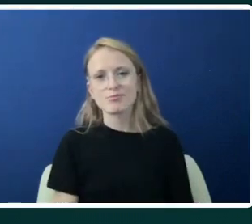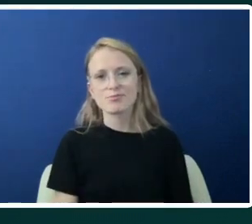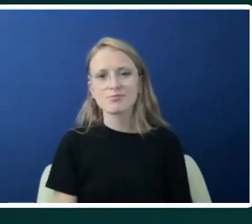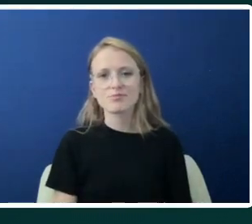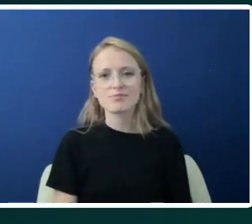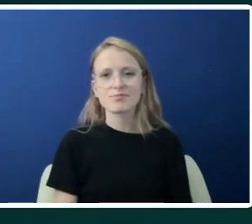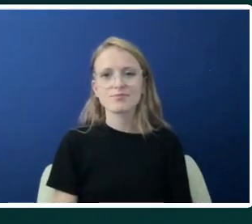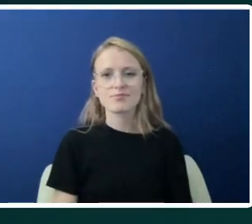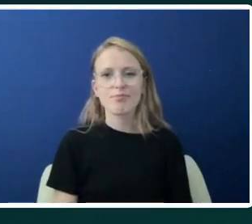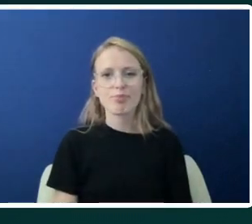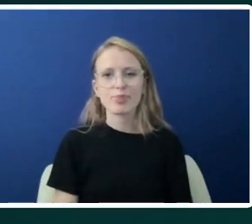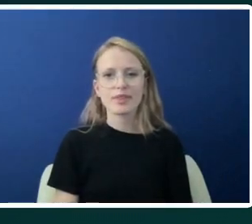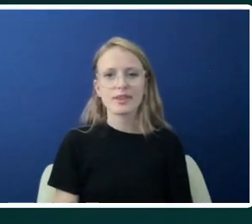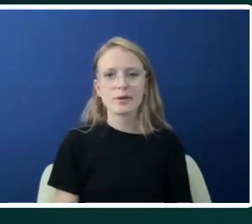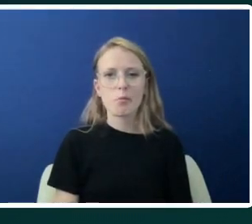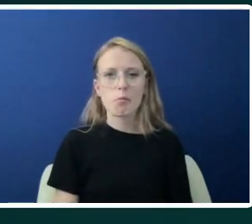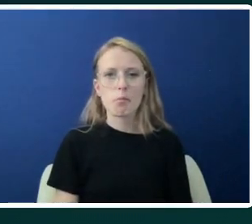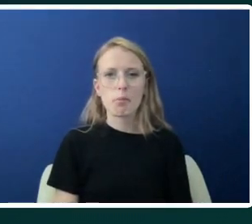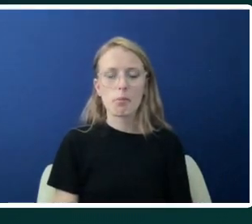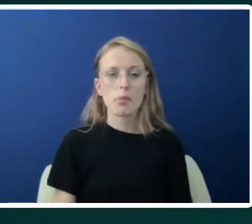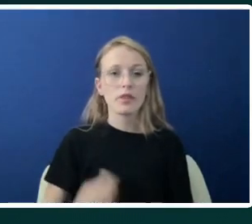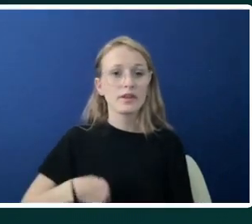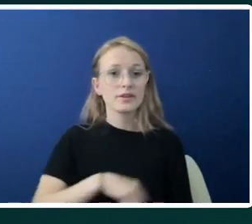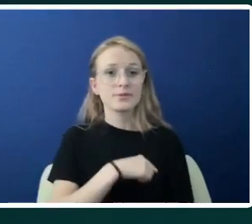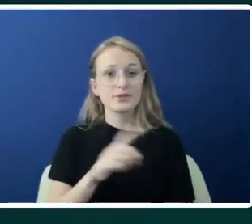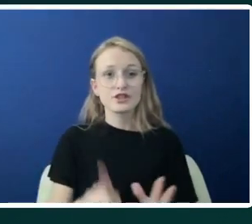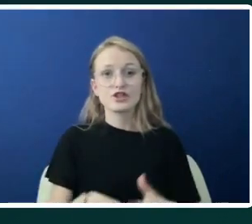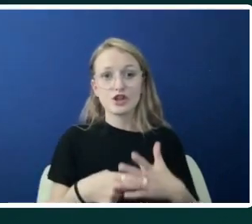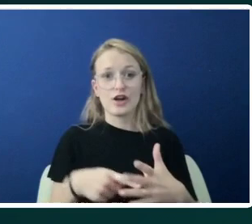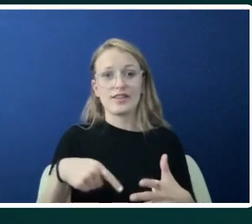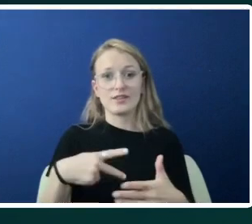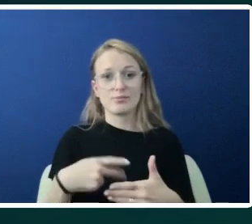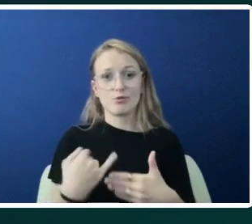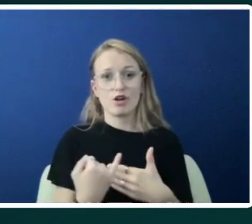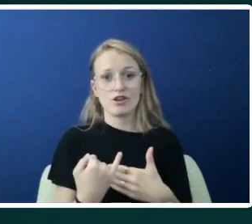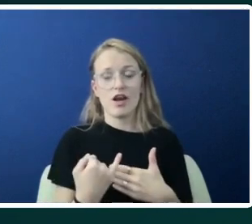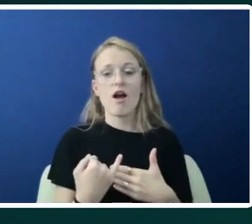So, when we started this project, then, you know, we started it -- and I know,